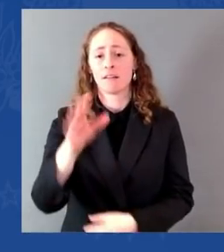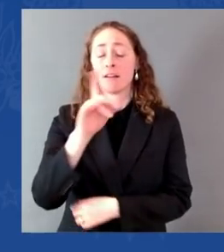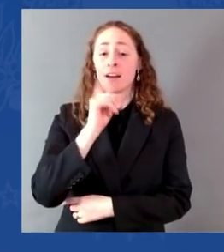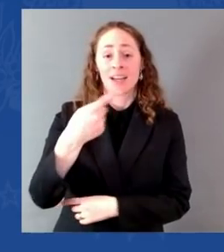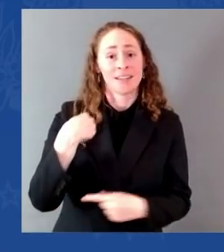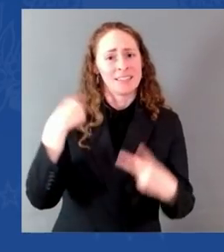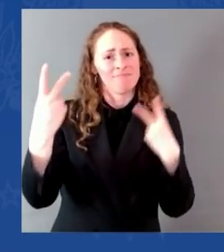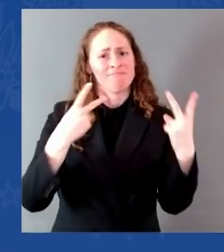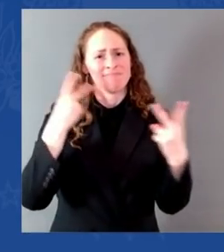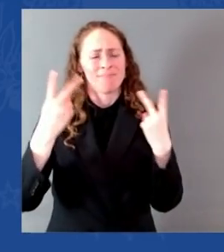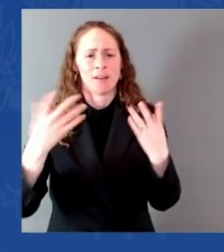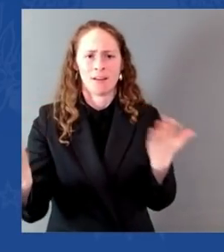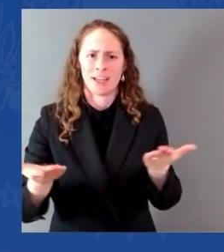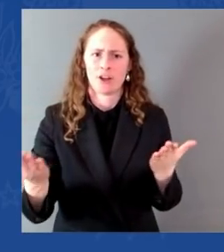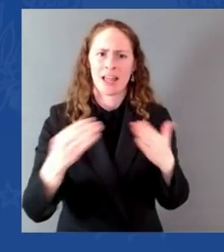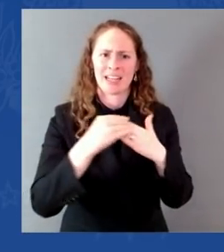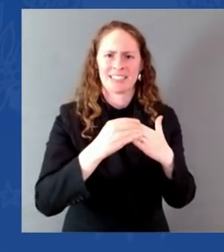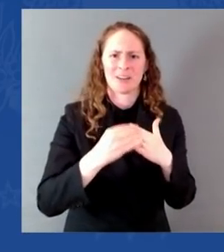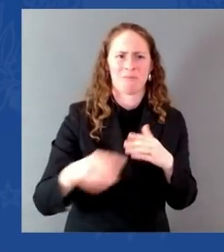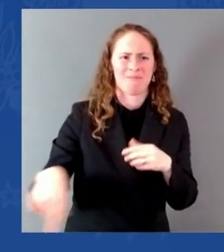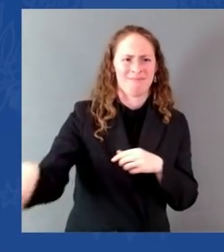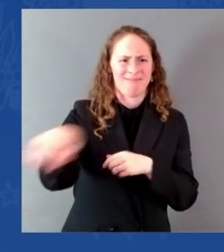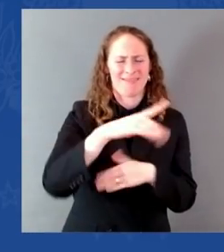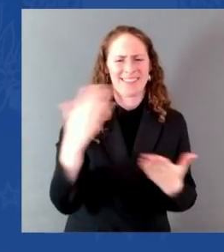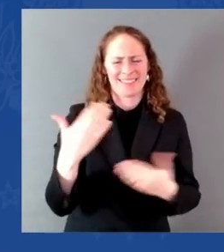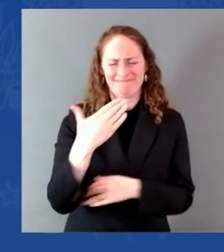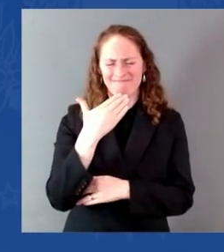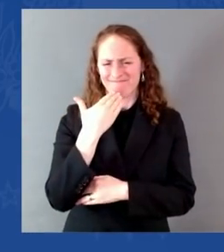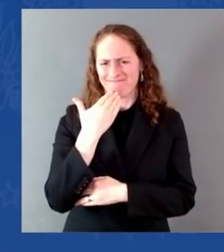a significant leader in the House.